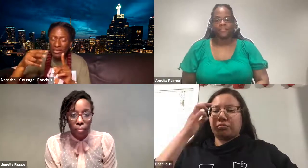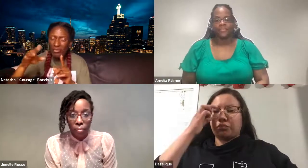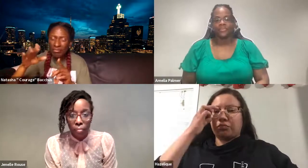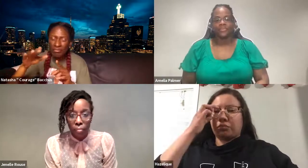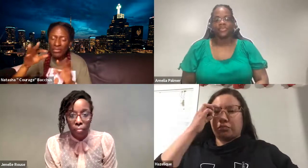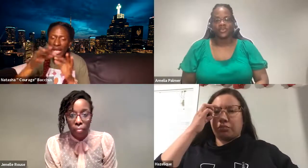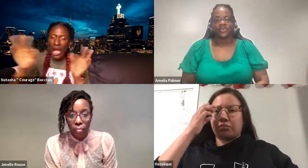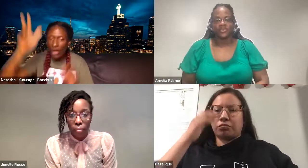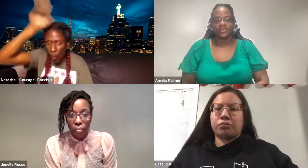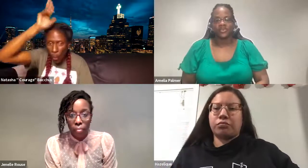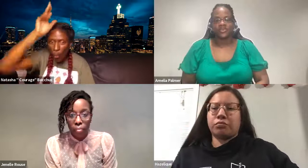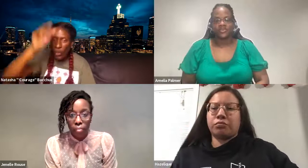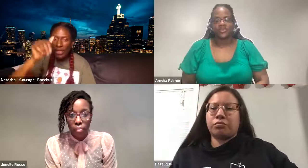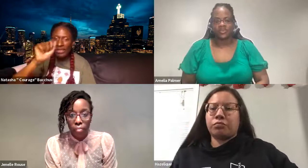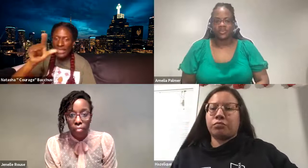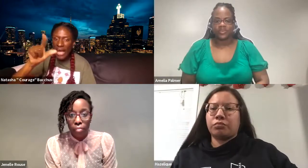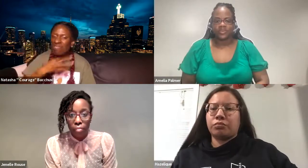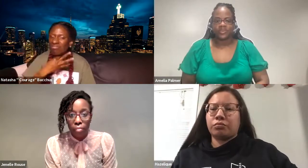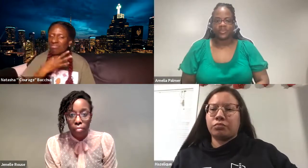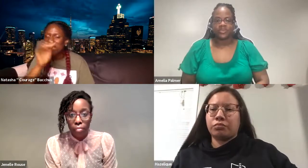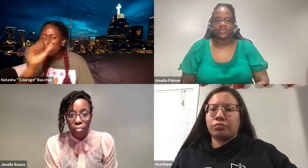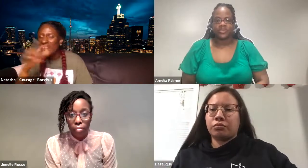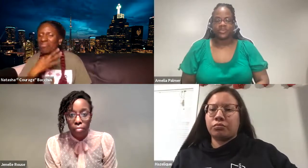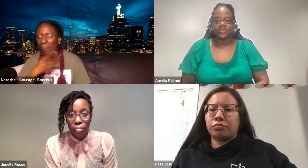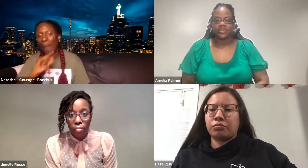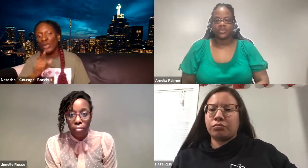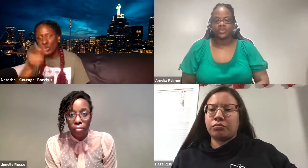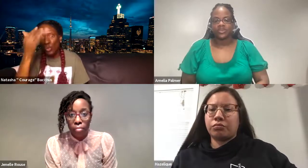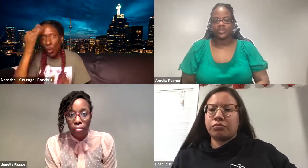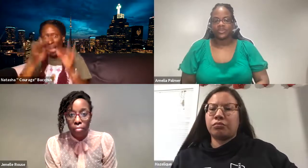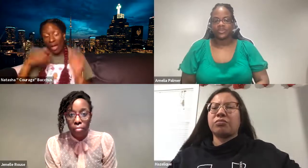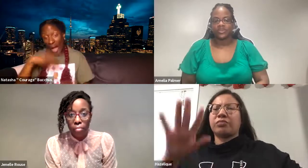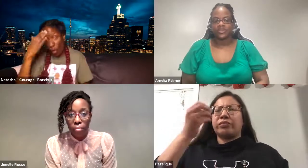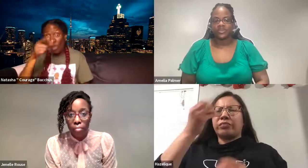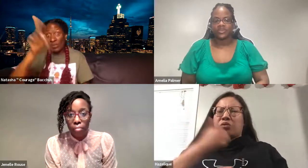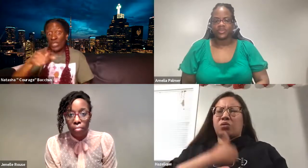dominique what is your perspective looking at oneida sign language versus ASL?